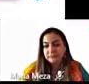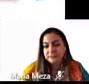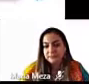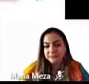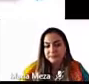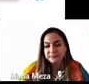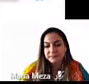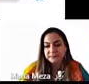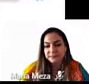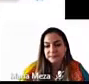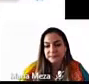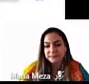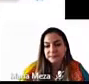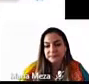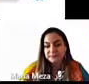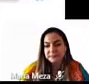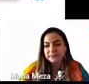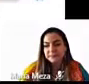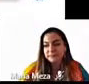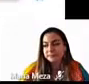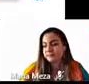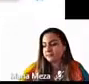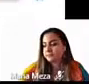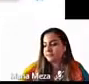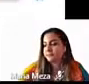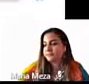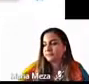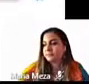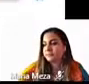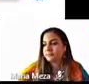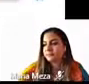women, it is very important to mention that it is through nature-based solutions